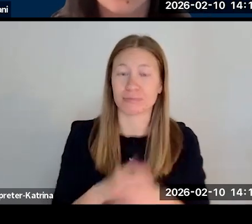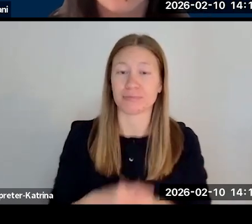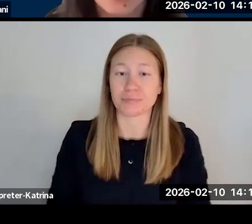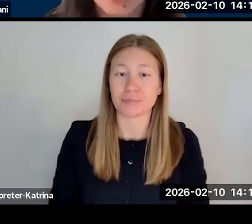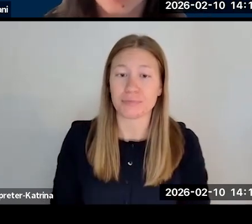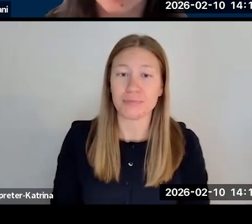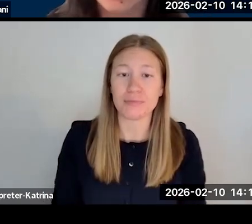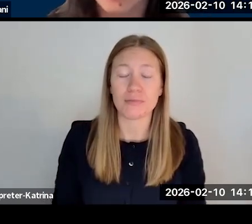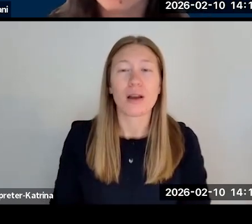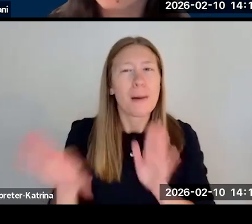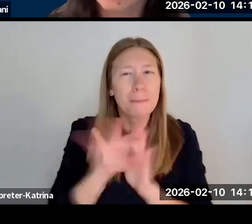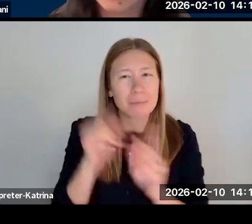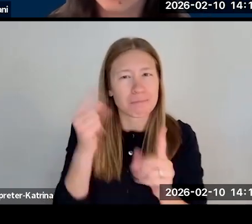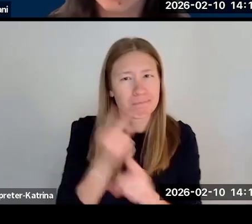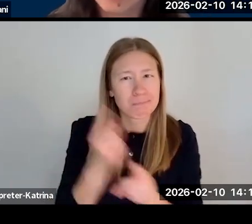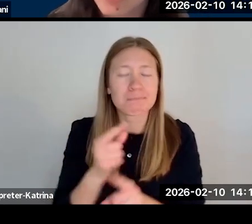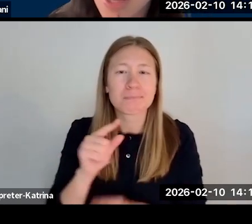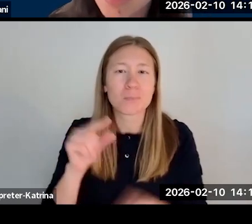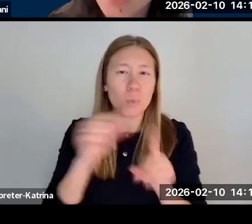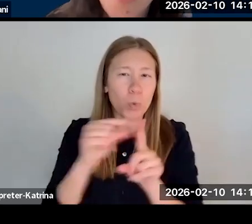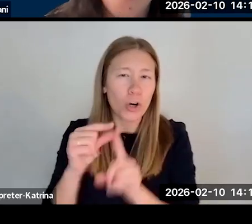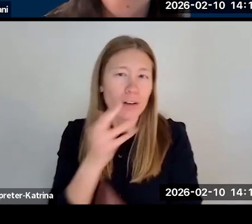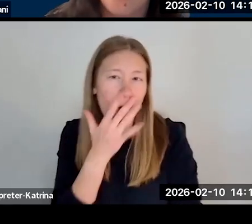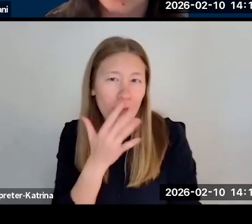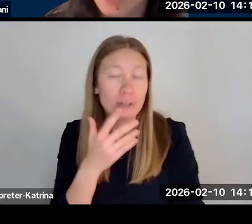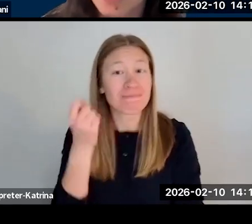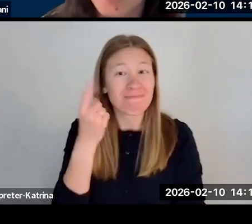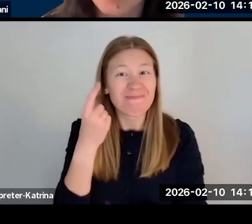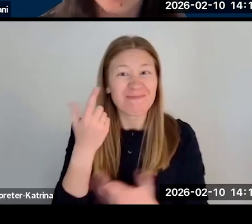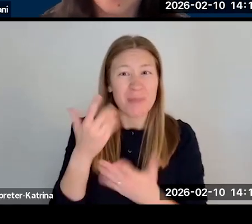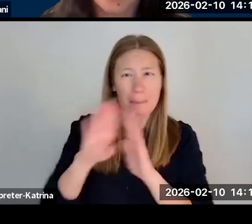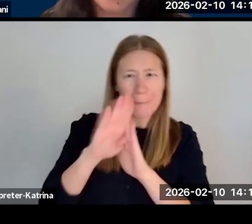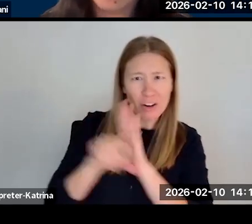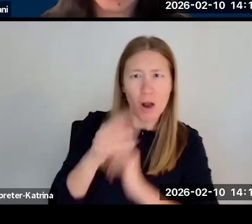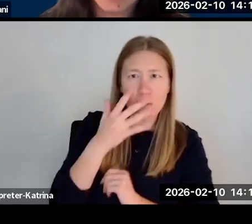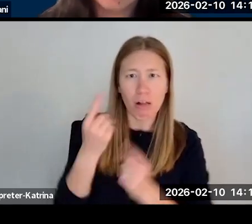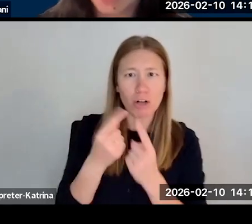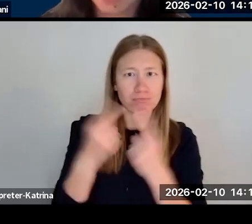with sufficient contrast against your slide or document or website.